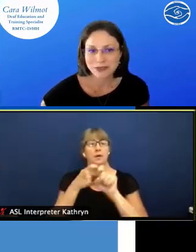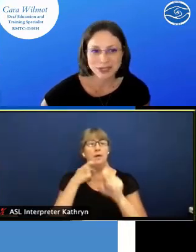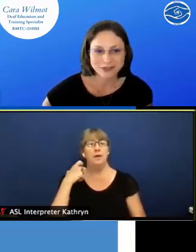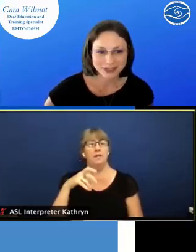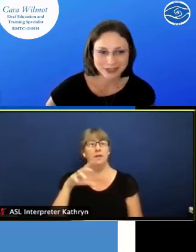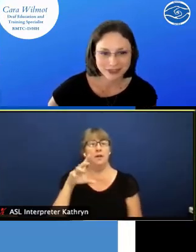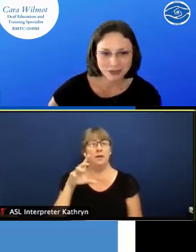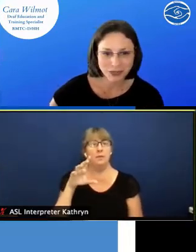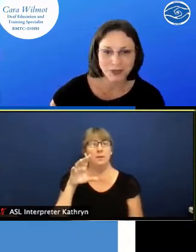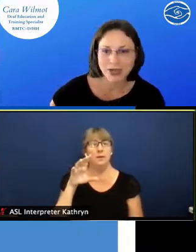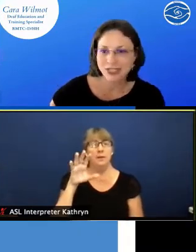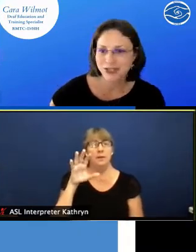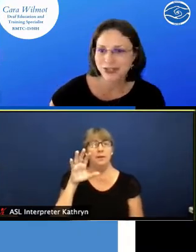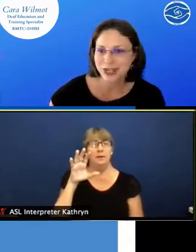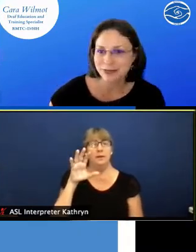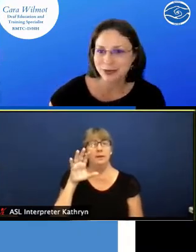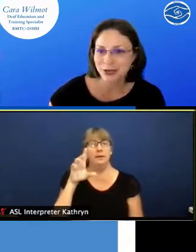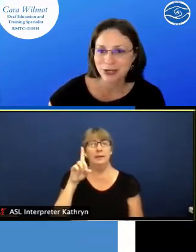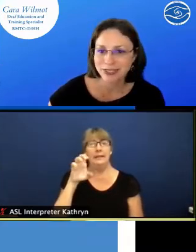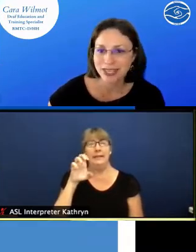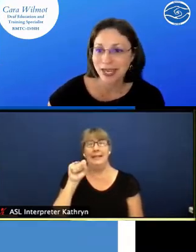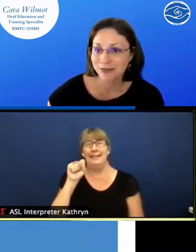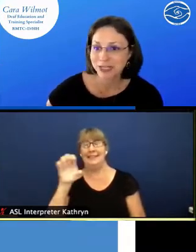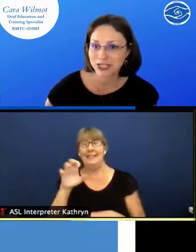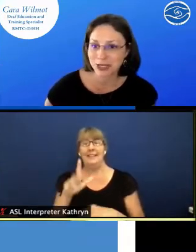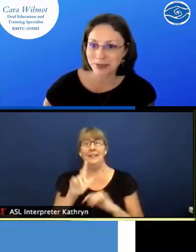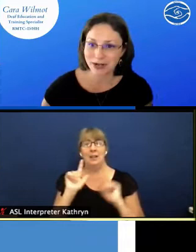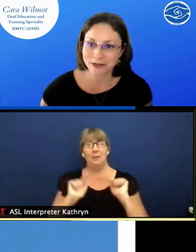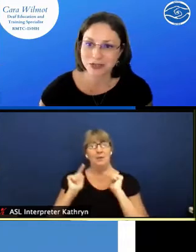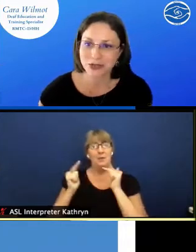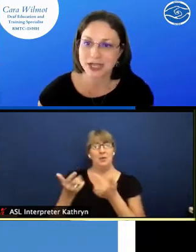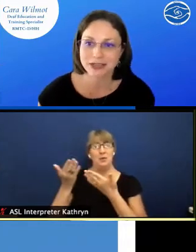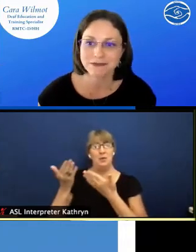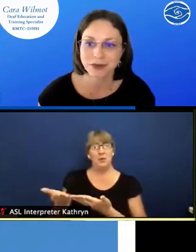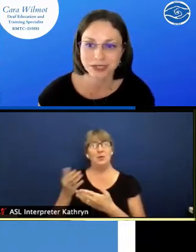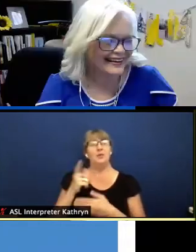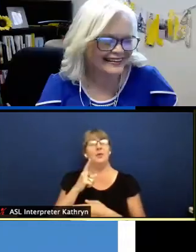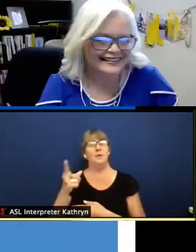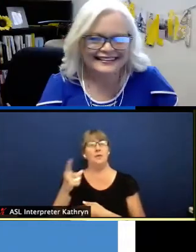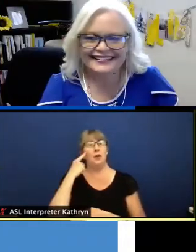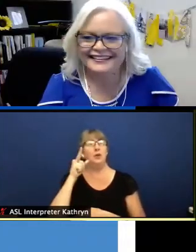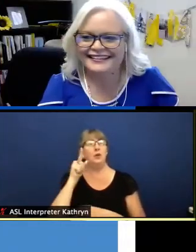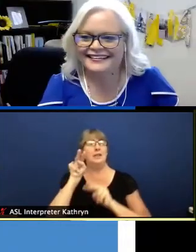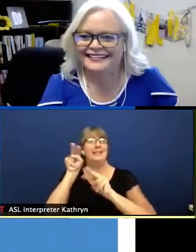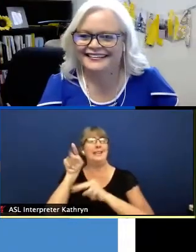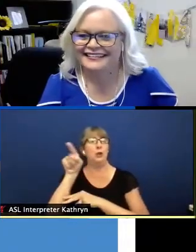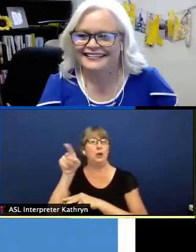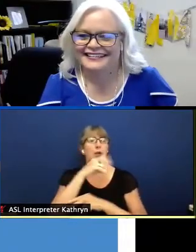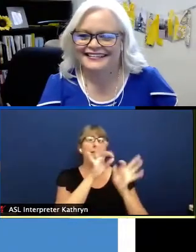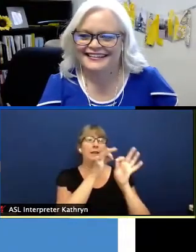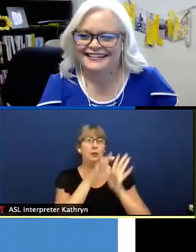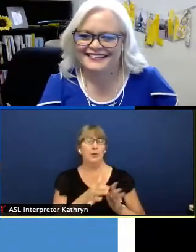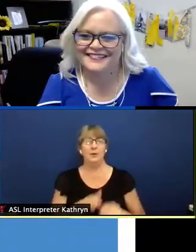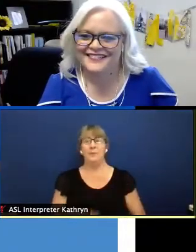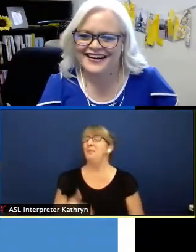Jennifer, if you want to go ahead and turn your camera on, and I'm going to shut mine off so you guys can pay her and the interpreter." Jennifer C.: "All right.